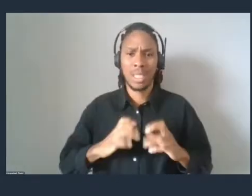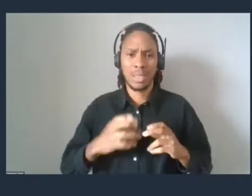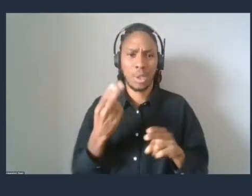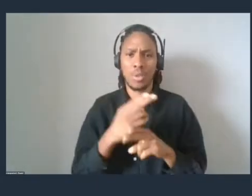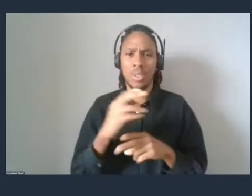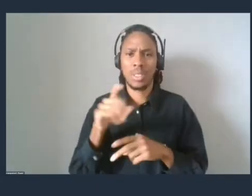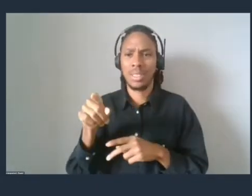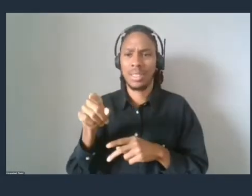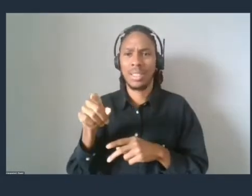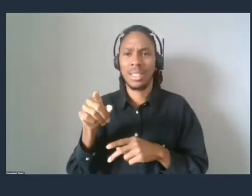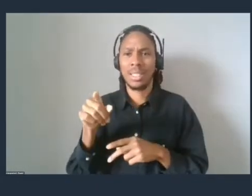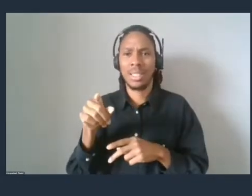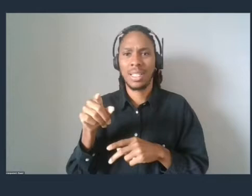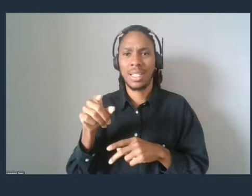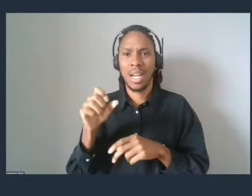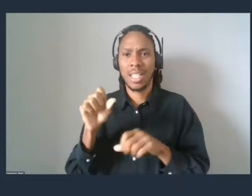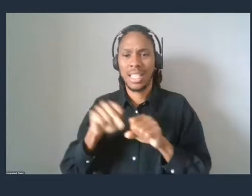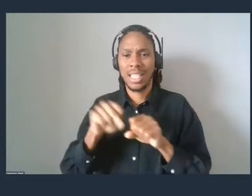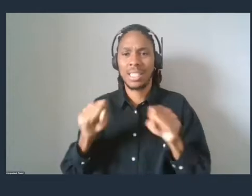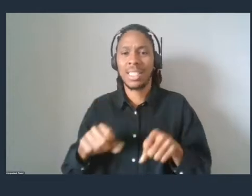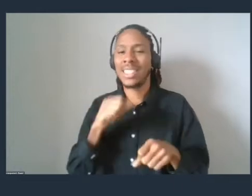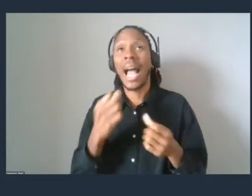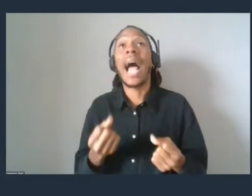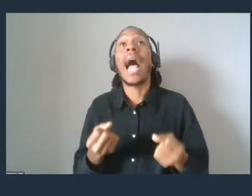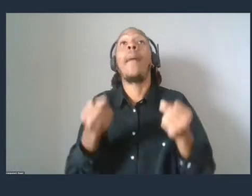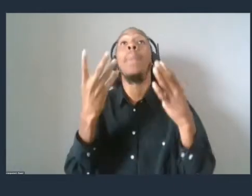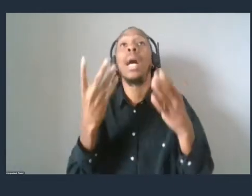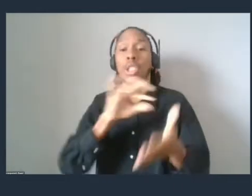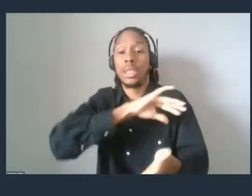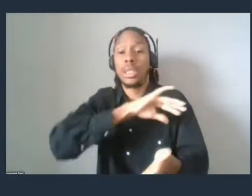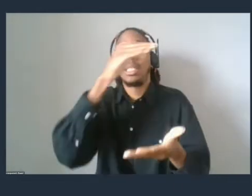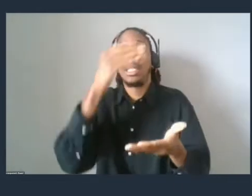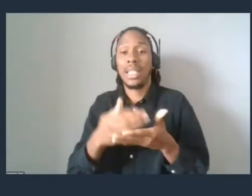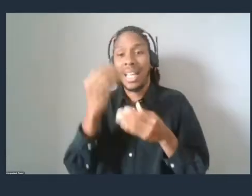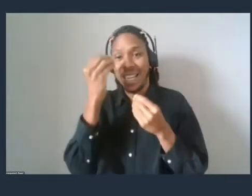how much data that you're storing in the cloud, because that's gonna be wildly different